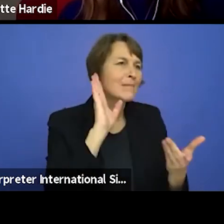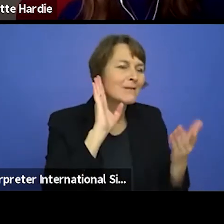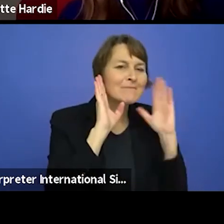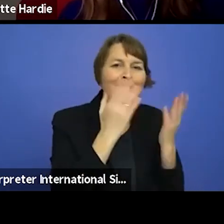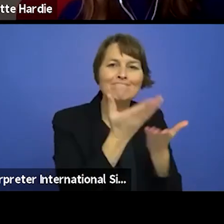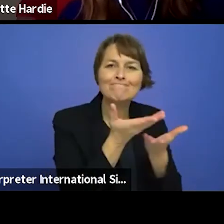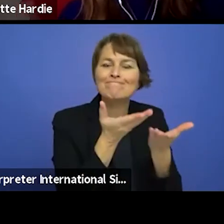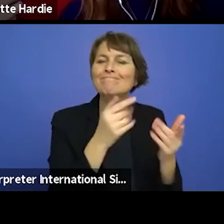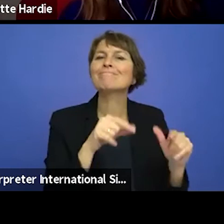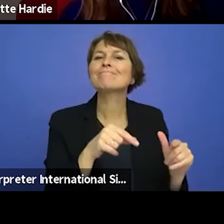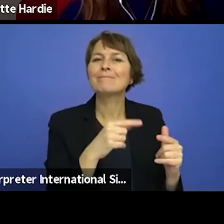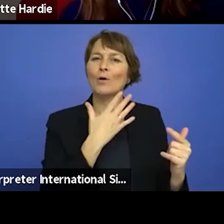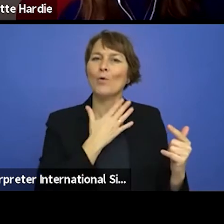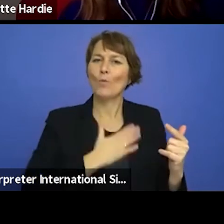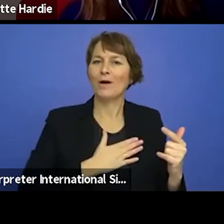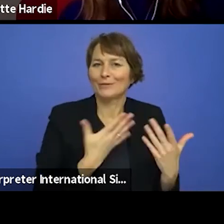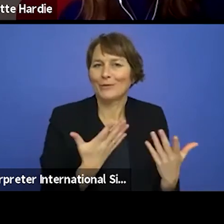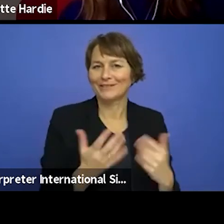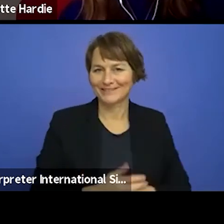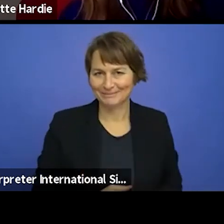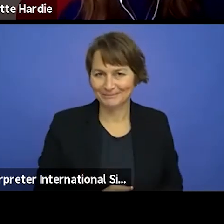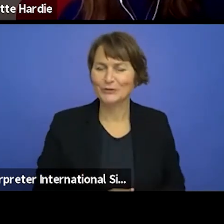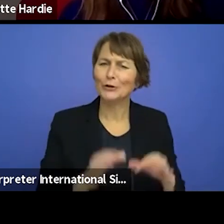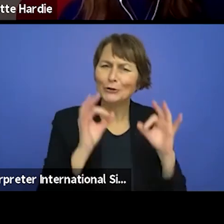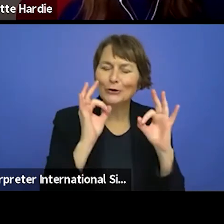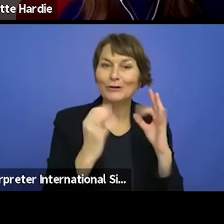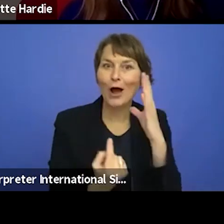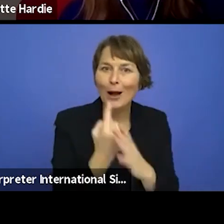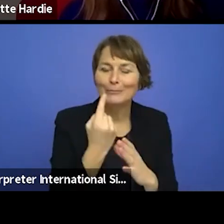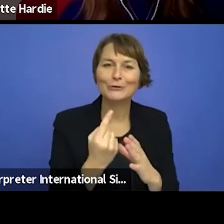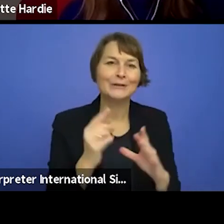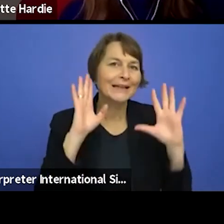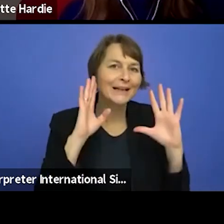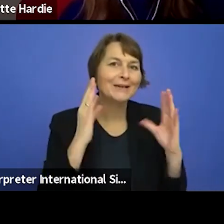and that's the wonderful opportunity to hear more suggestions and ideas. Exactly.